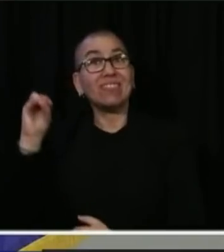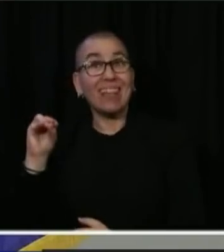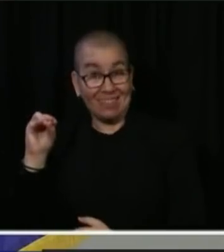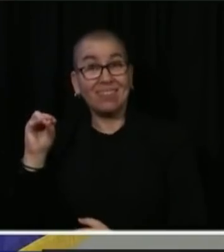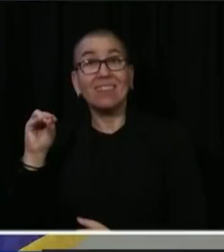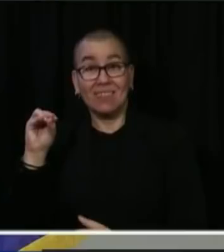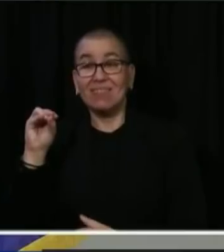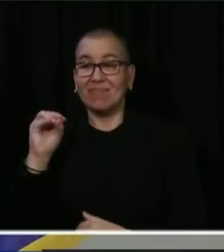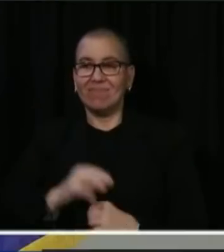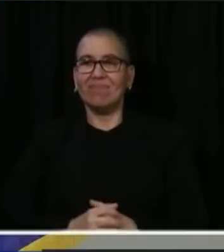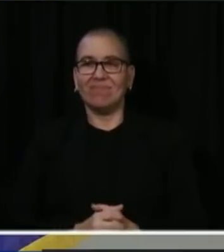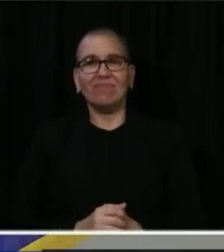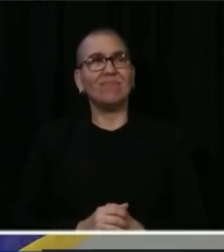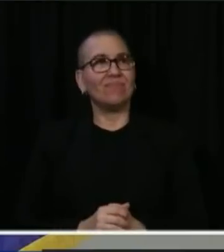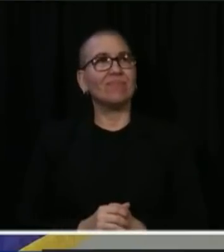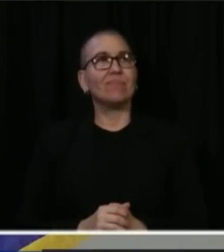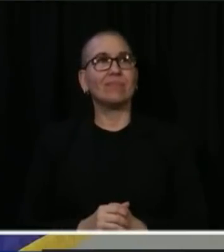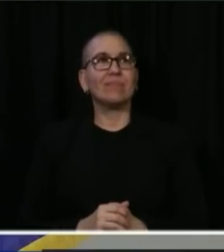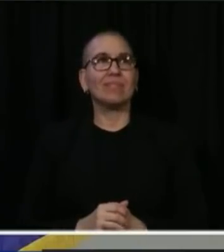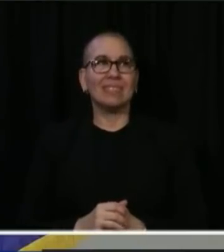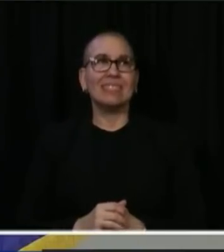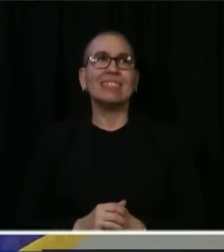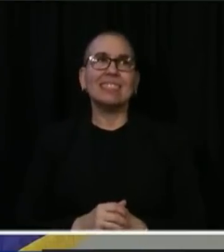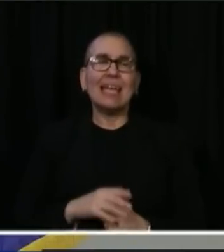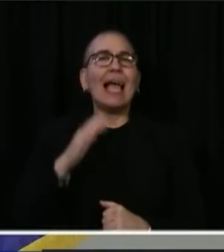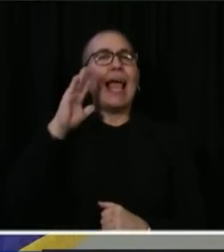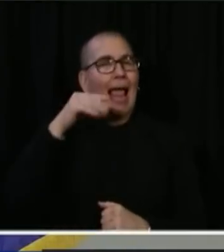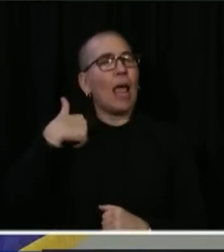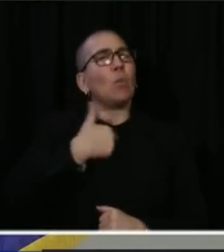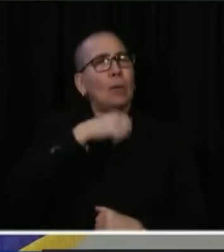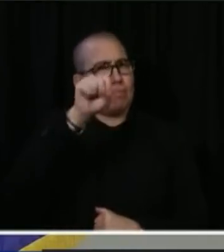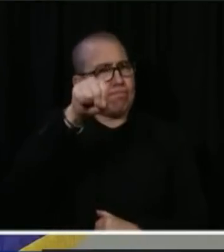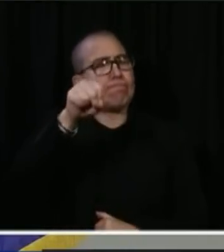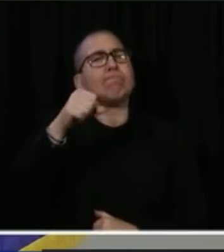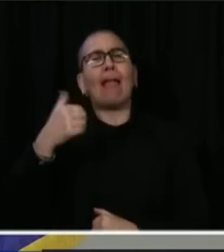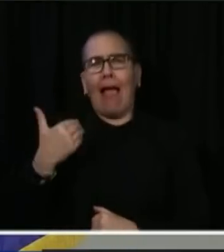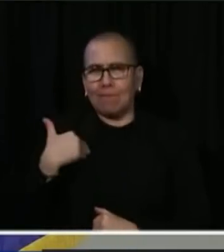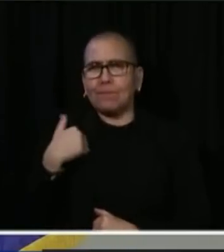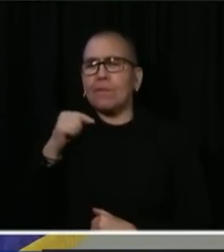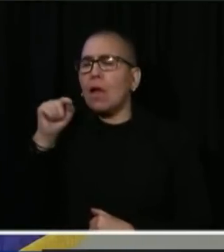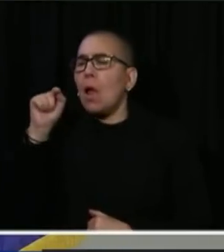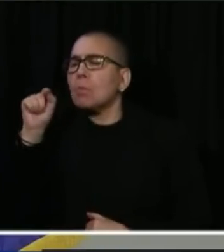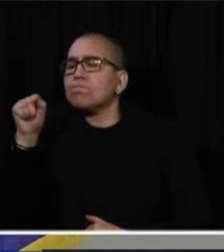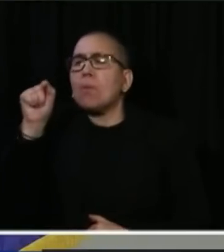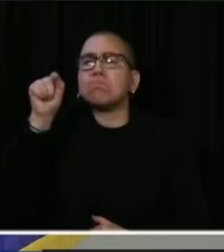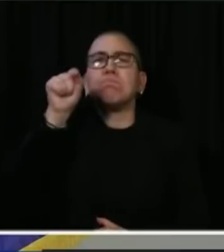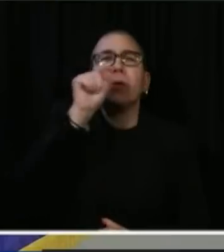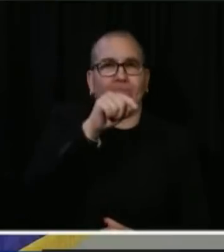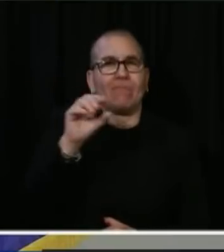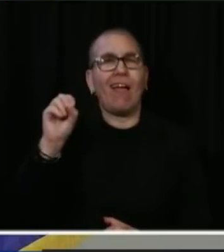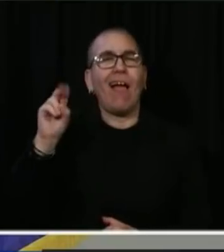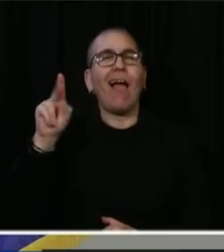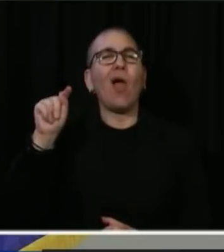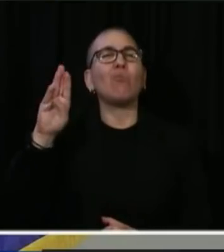THE HEALTH OFFICIALS WOULD LIKE TO SEE THIS CONTINUE WITH THE NUMBER BEING PUSHED CLOSER TO